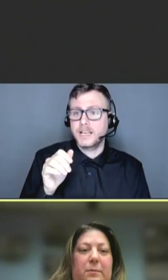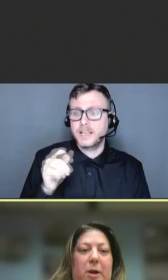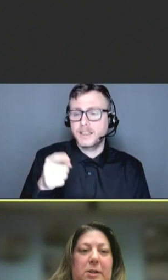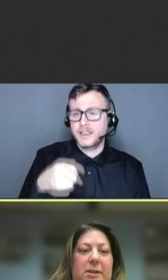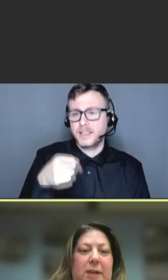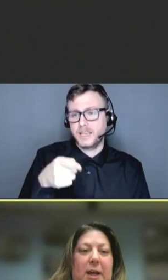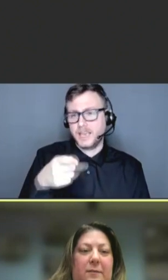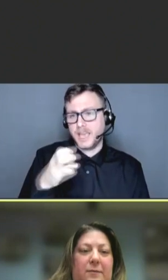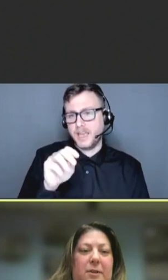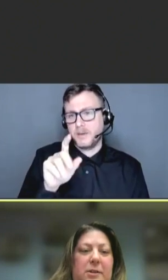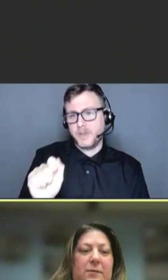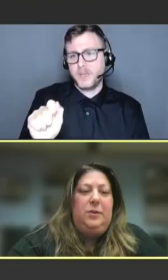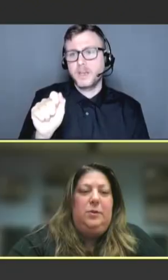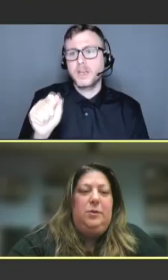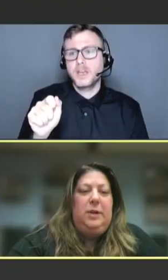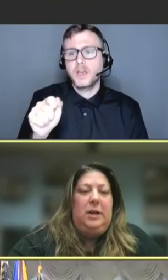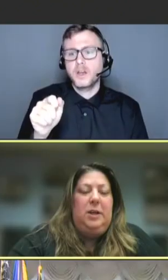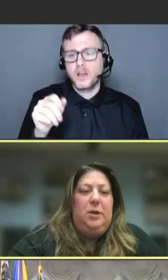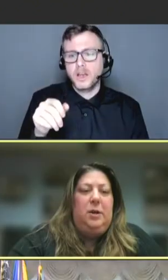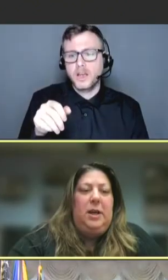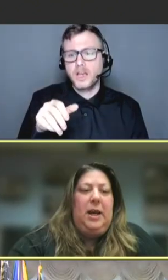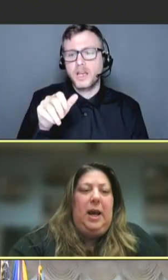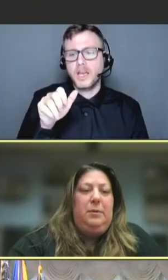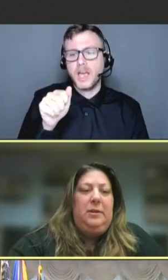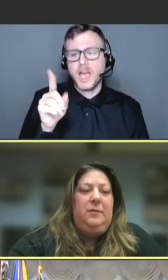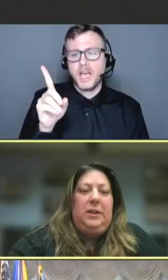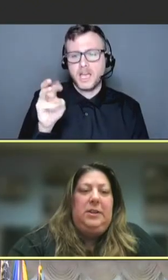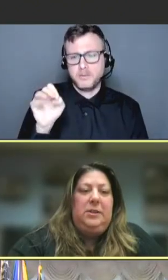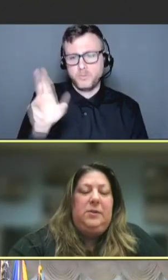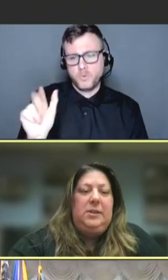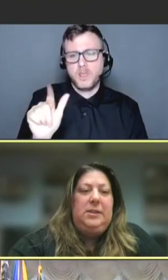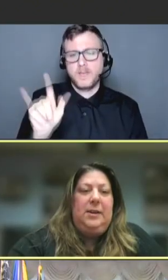remarks today. For those of you who do not know, Admiral Levine serves as the